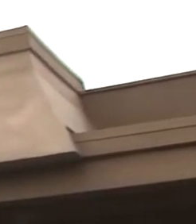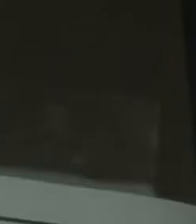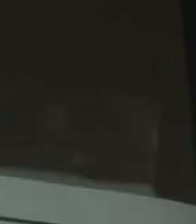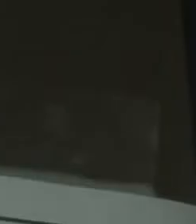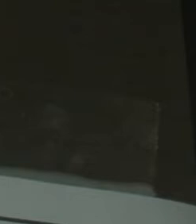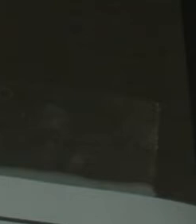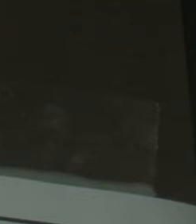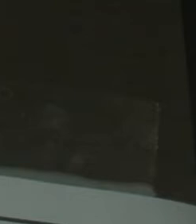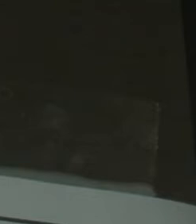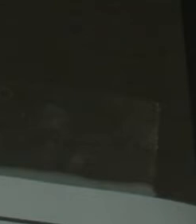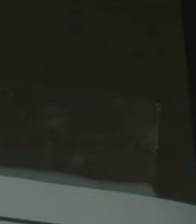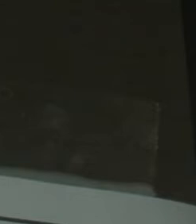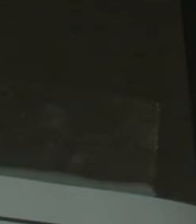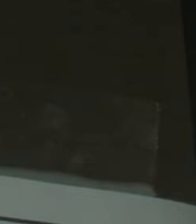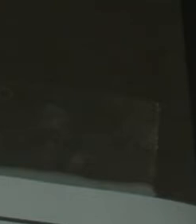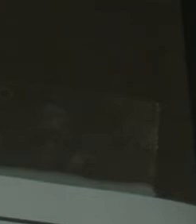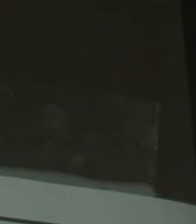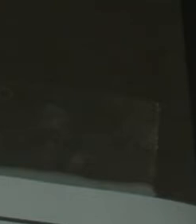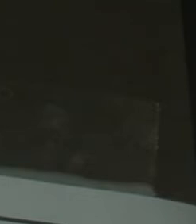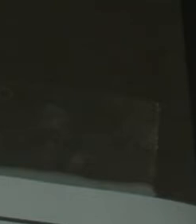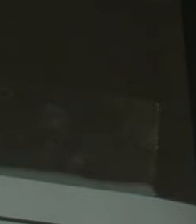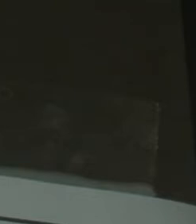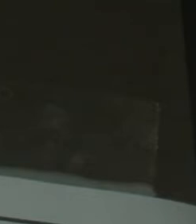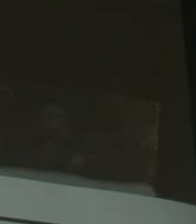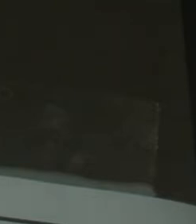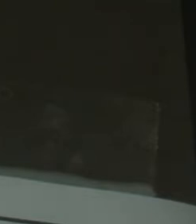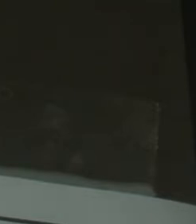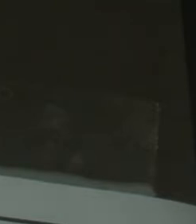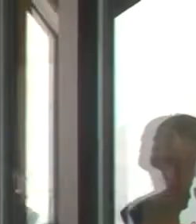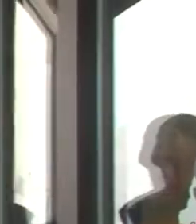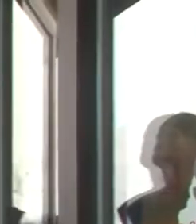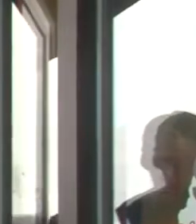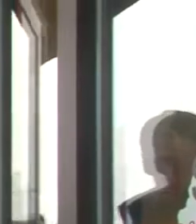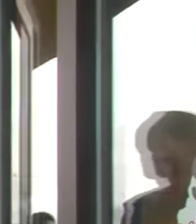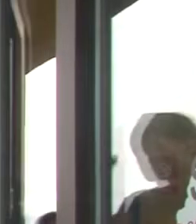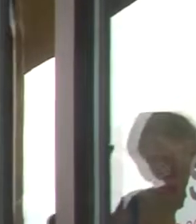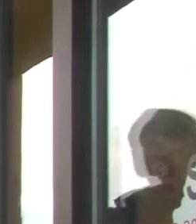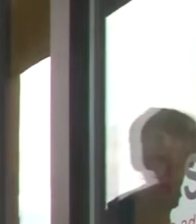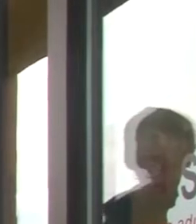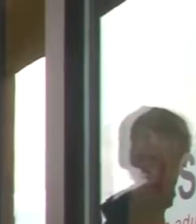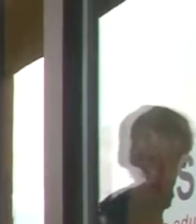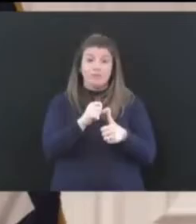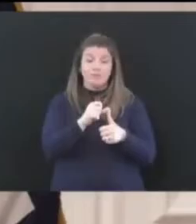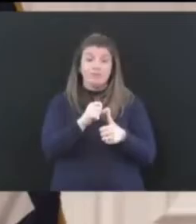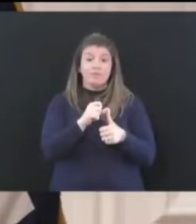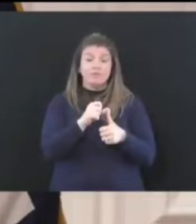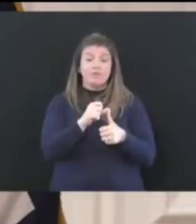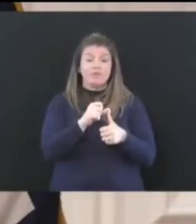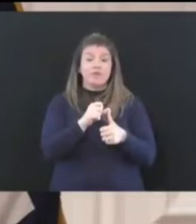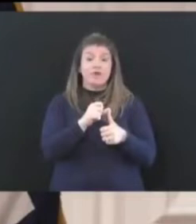WEST VIRGINIA "FOR THOSE THAT WE'RE SLOW GETTING TO, UNDERSTAND THAT ALL OF YOUR BENEFITS WILL BE PAID." MEANWHILE THE NATUIONAL GUARD SAYS IT DELIVERED ADDITIONAL MEDICAL SUPPLIES TO ALL 55